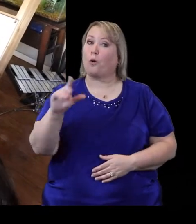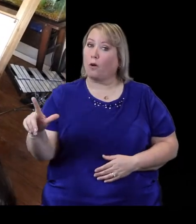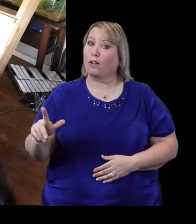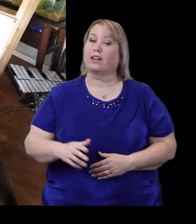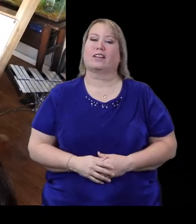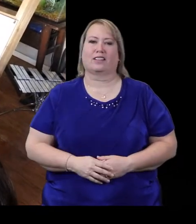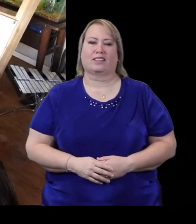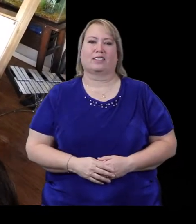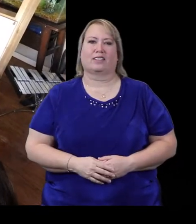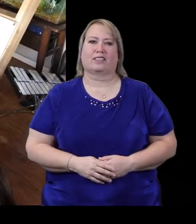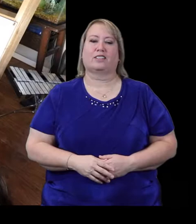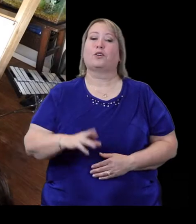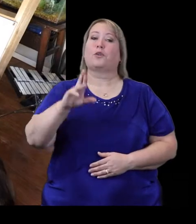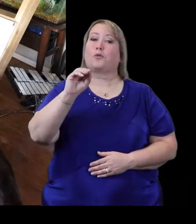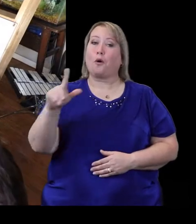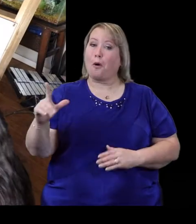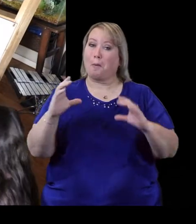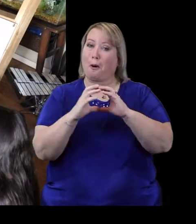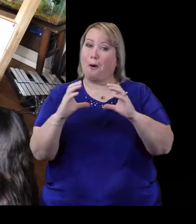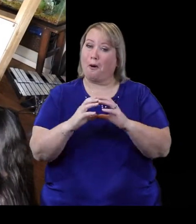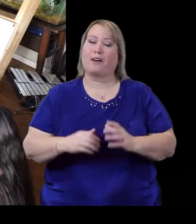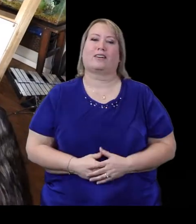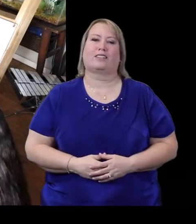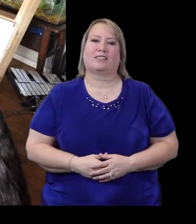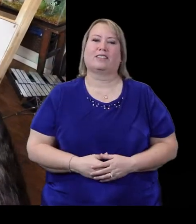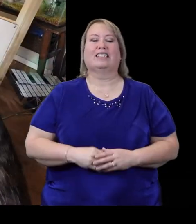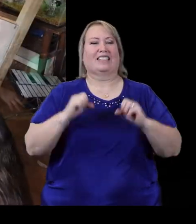Roll the ball. Yeah.